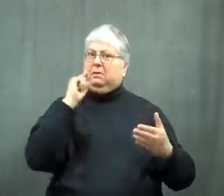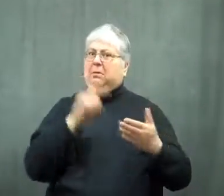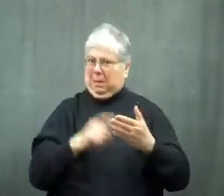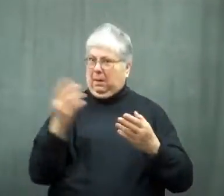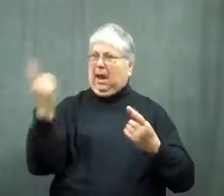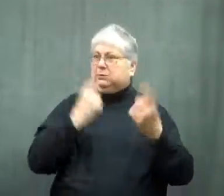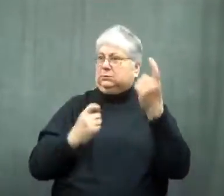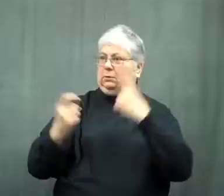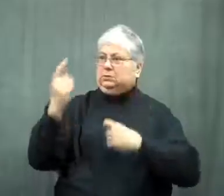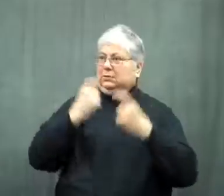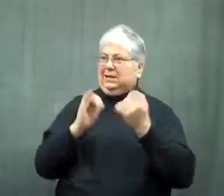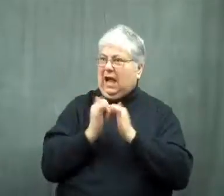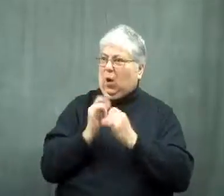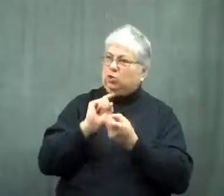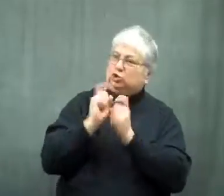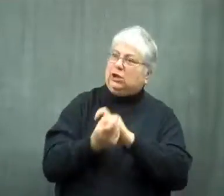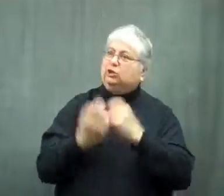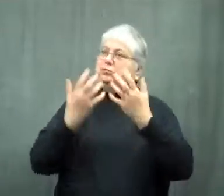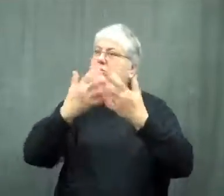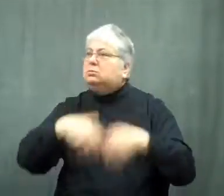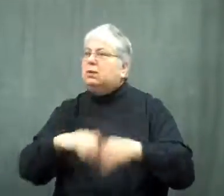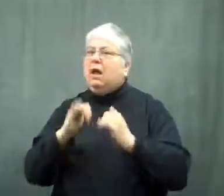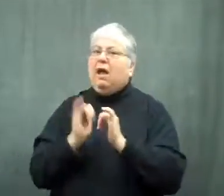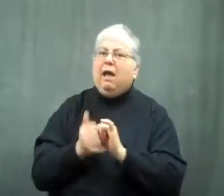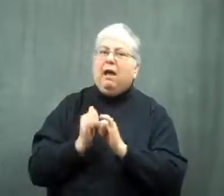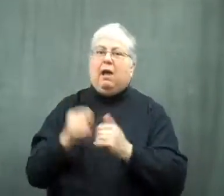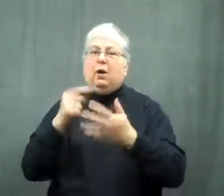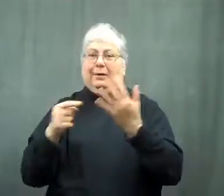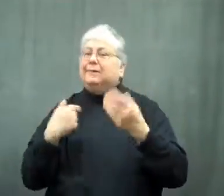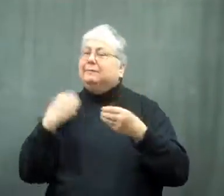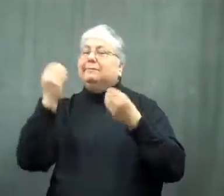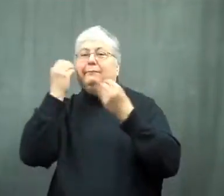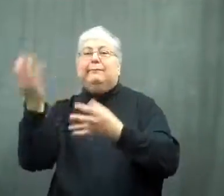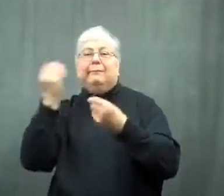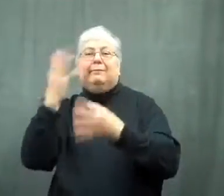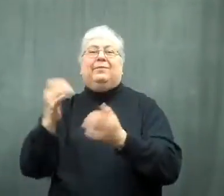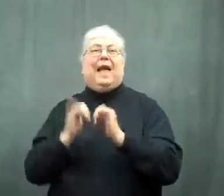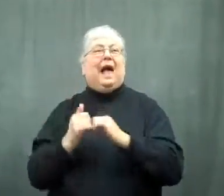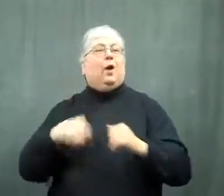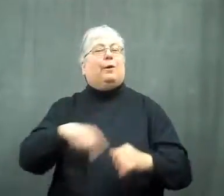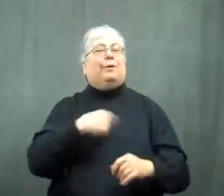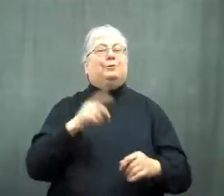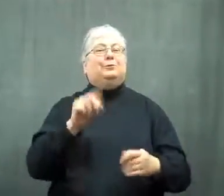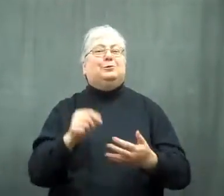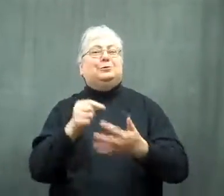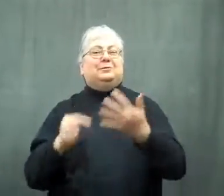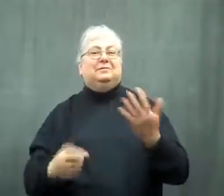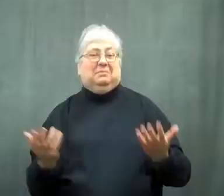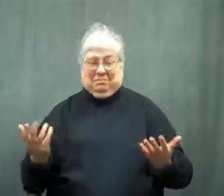requests to find out how the Clinic made the changeover.